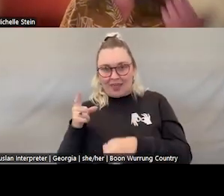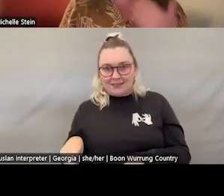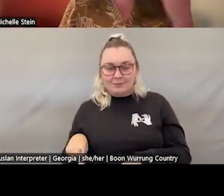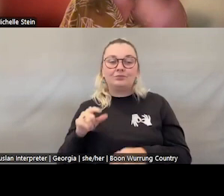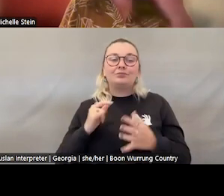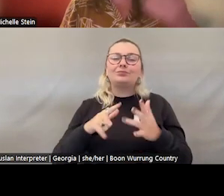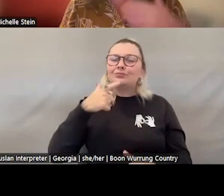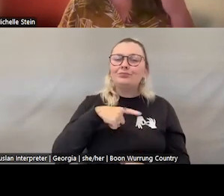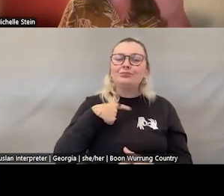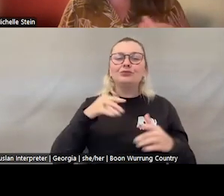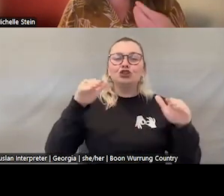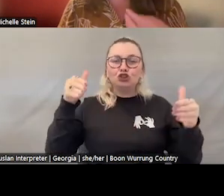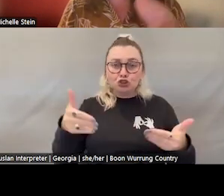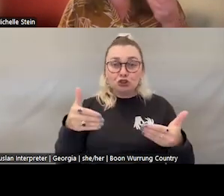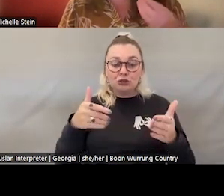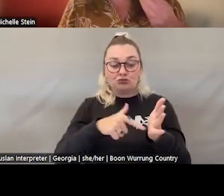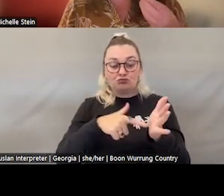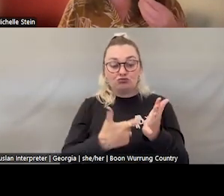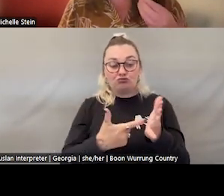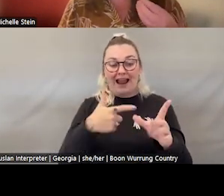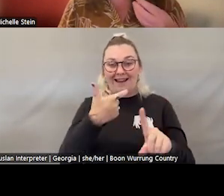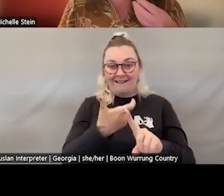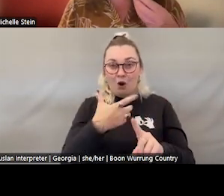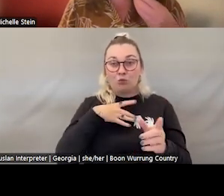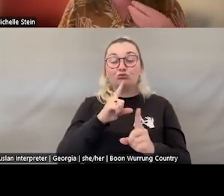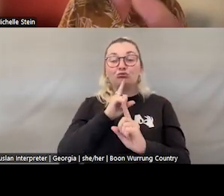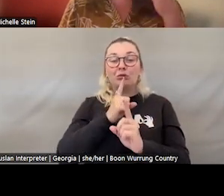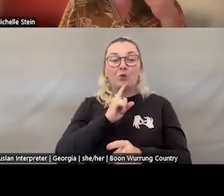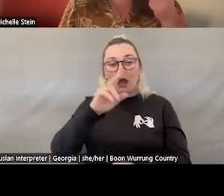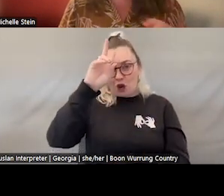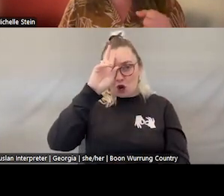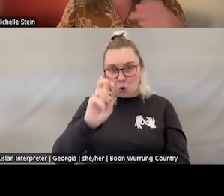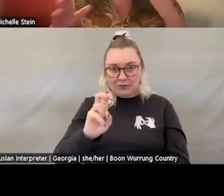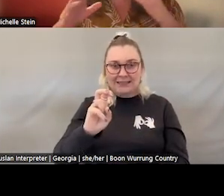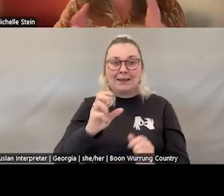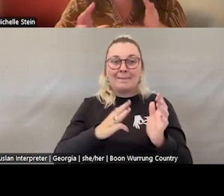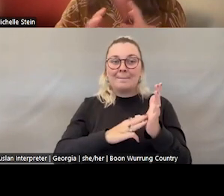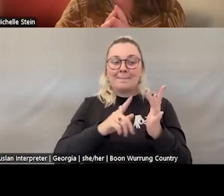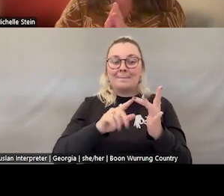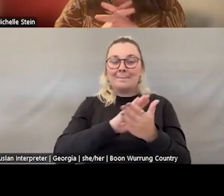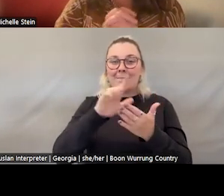wanted to introduce when it comes to tracking, to recommend what I call the "mighty minimum ".